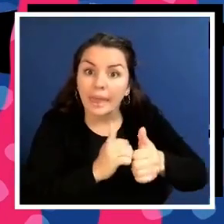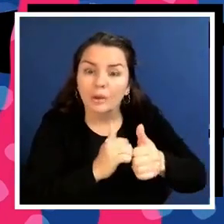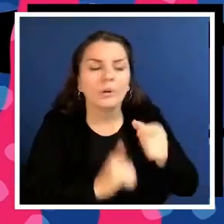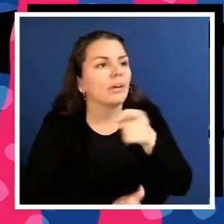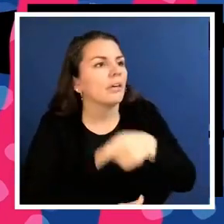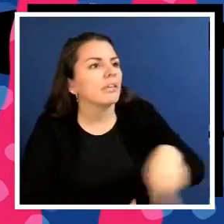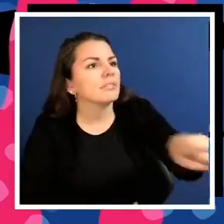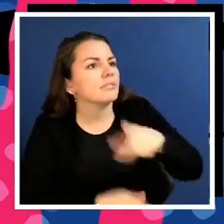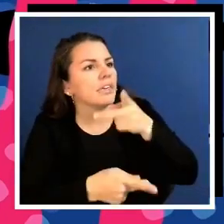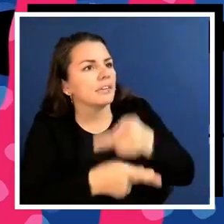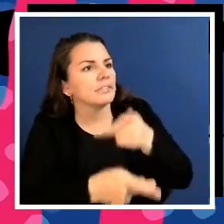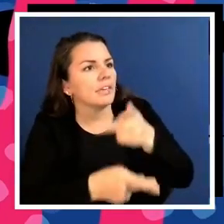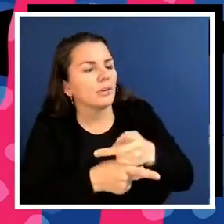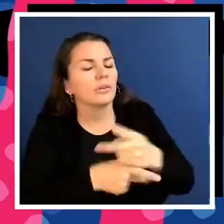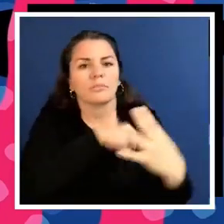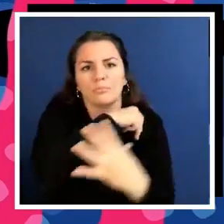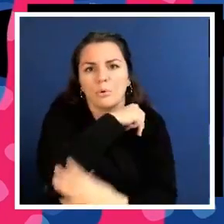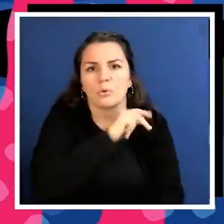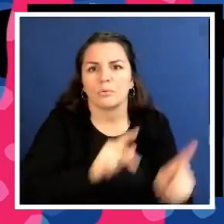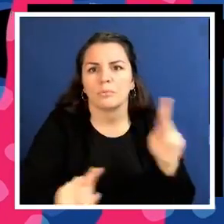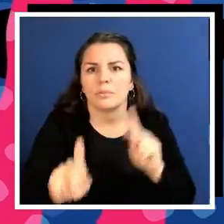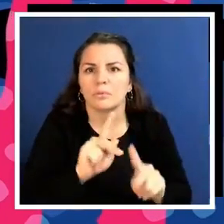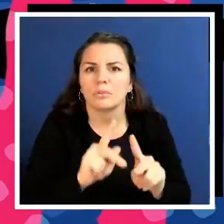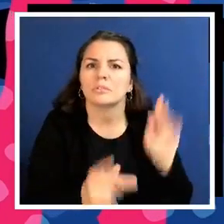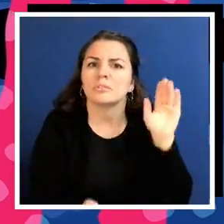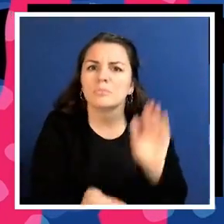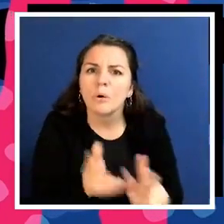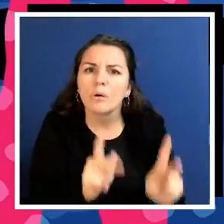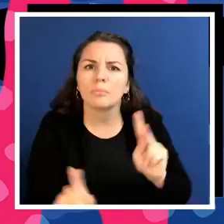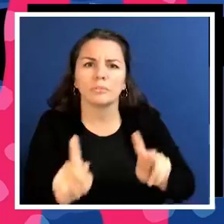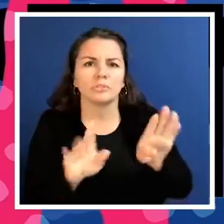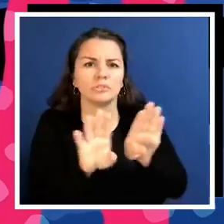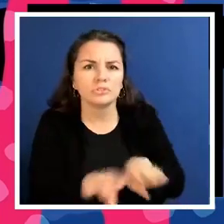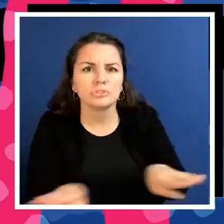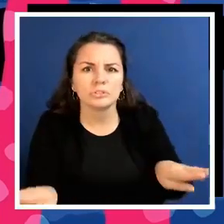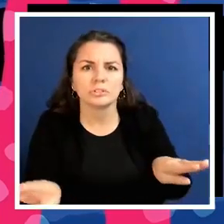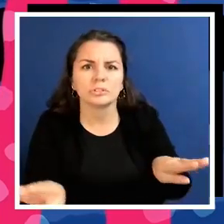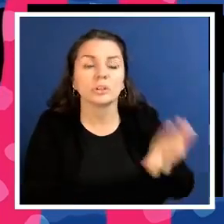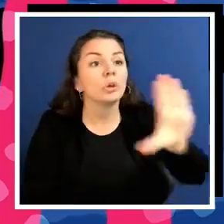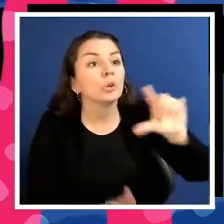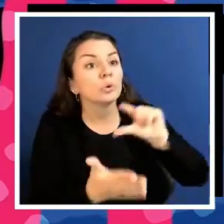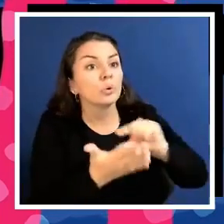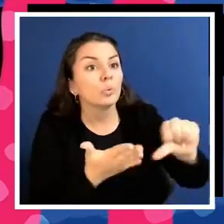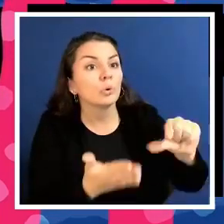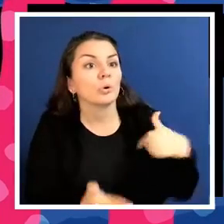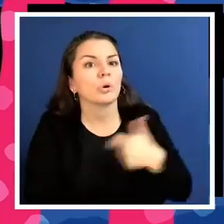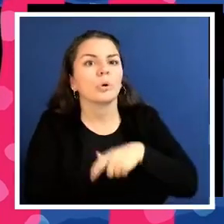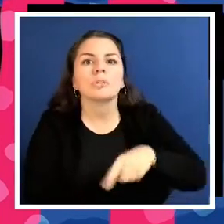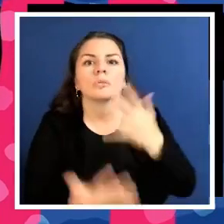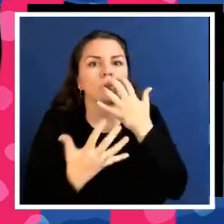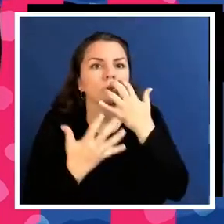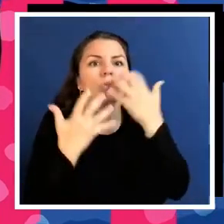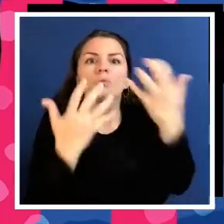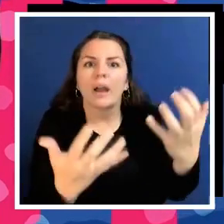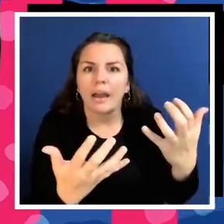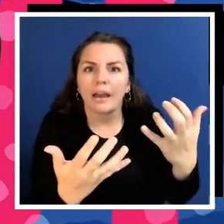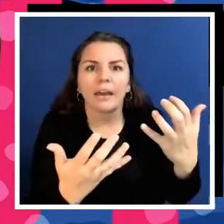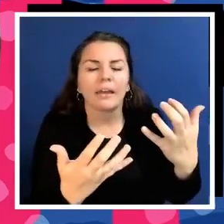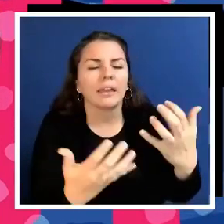SCRIPTURES. YOU DECLARE THAT A NATION WILL BE JUDGED BY HOW IT TREATS THE